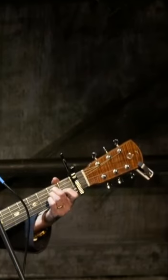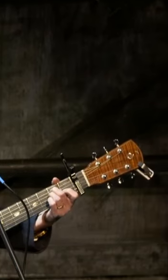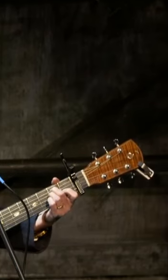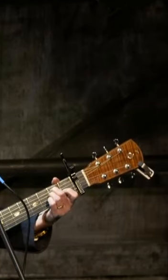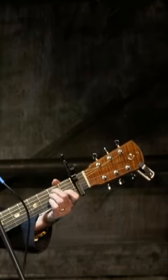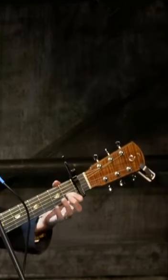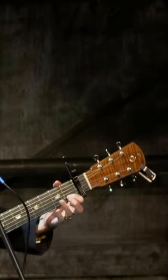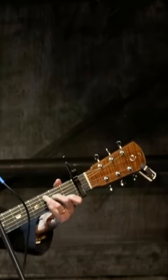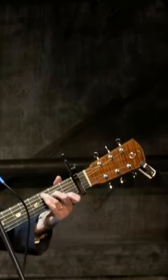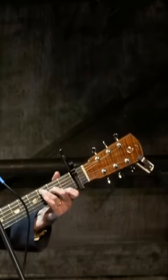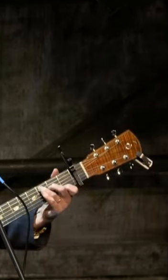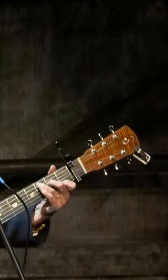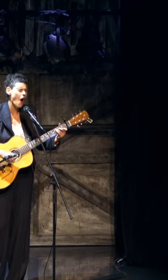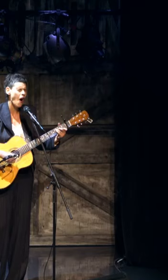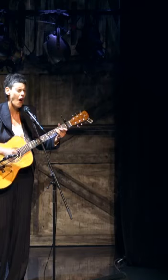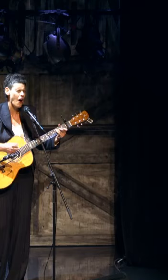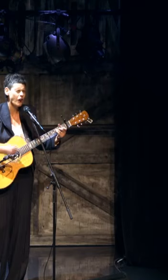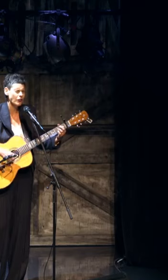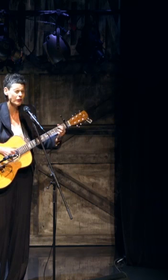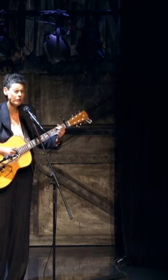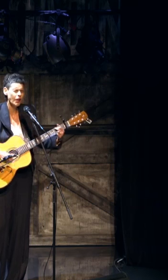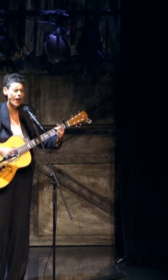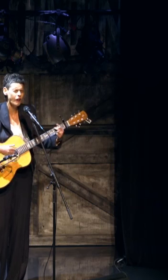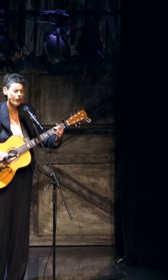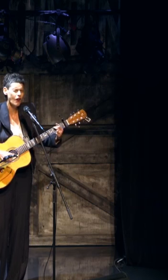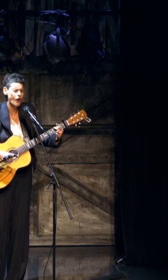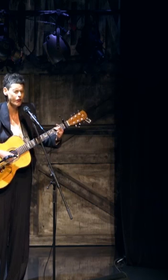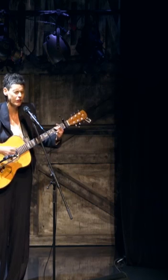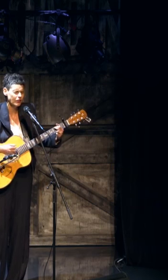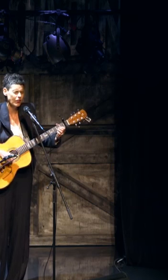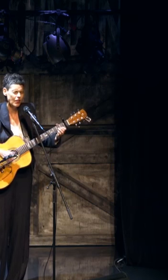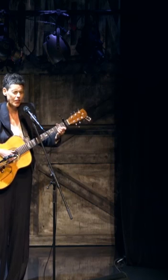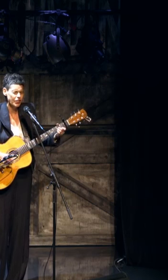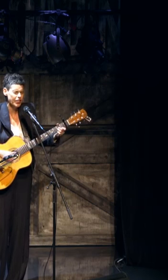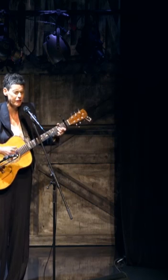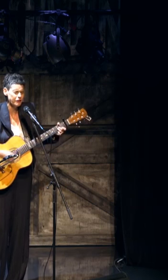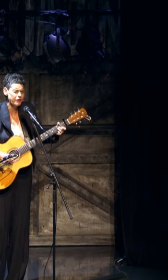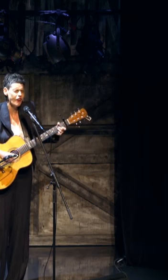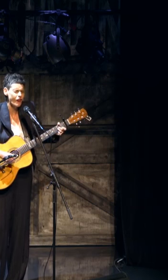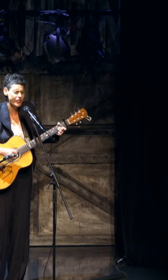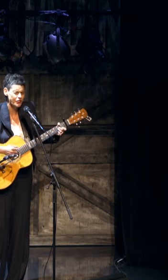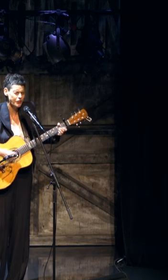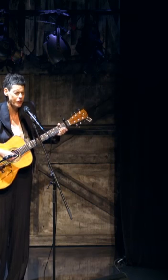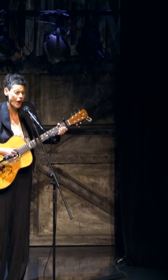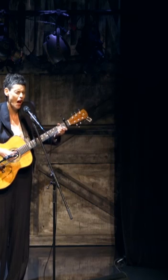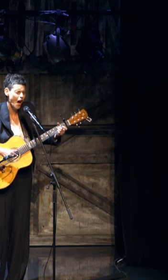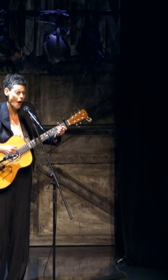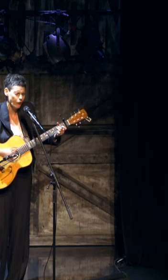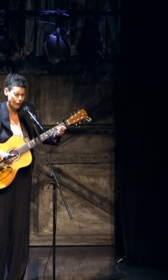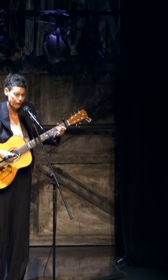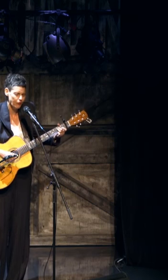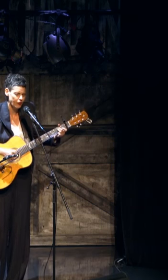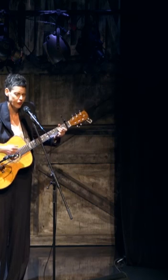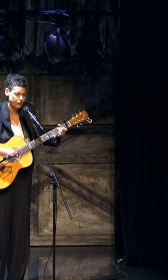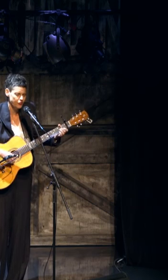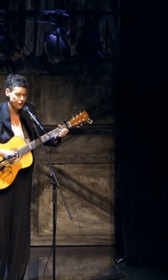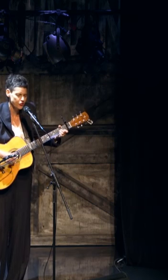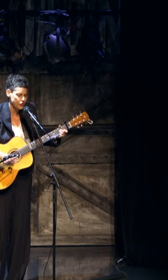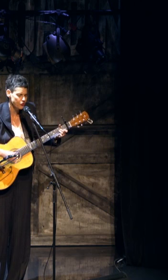# Blow the horn, blow the horn # Give a voice to all the mournful souls